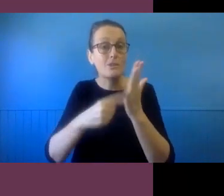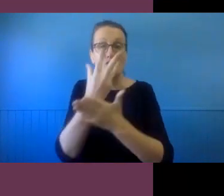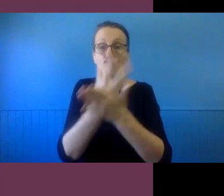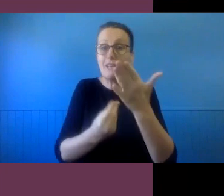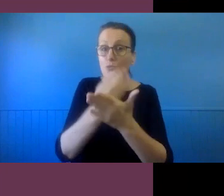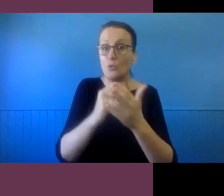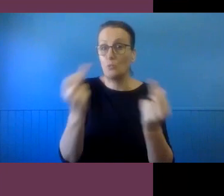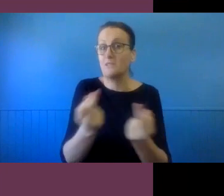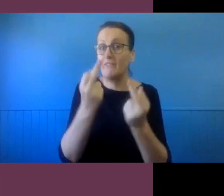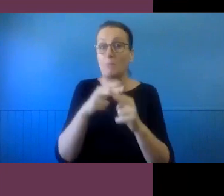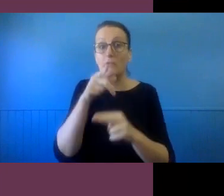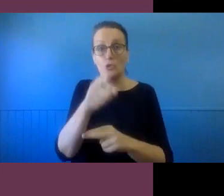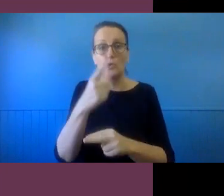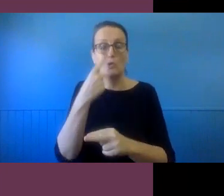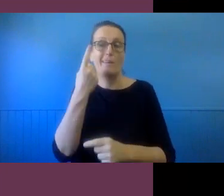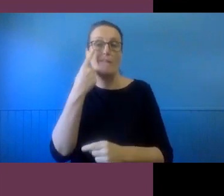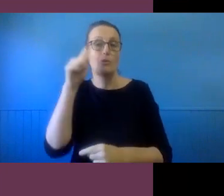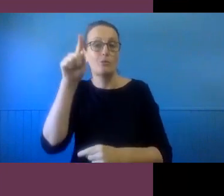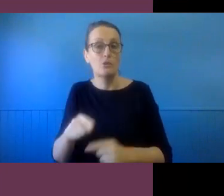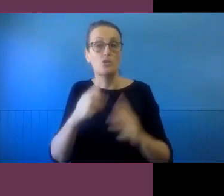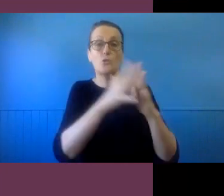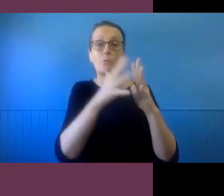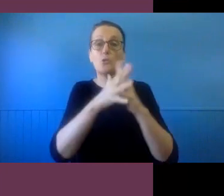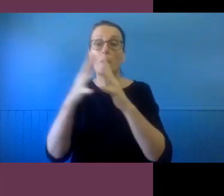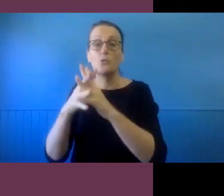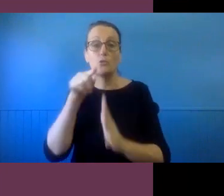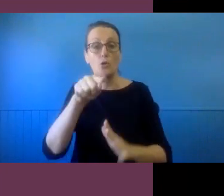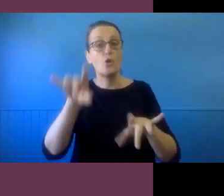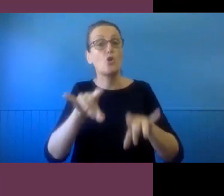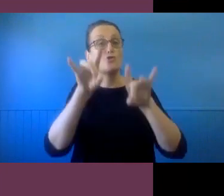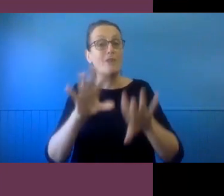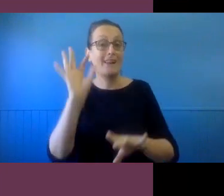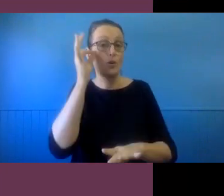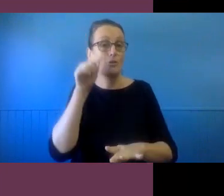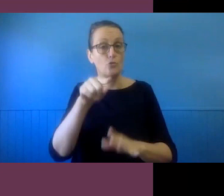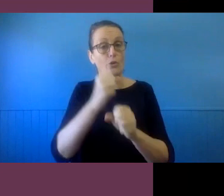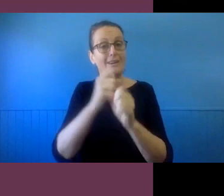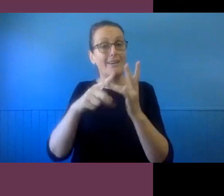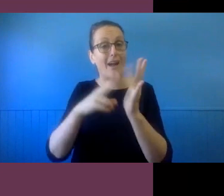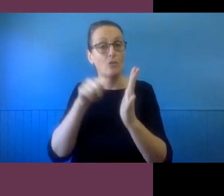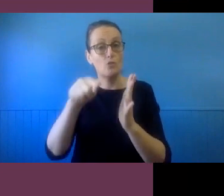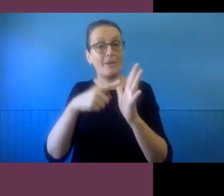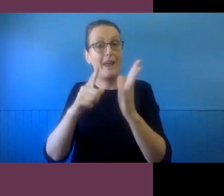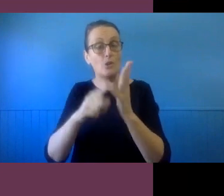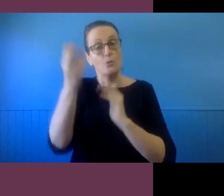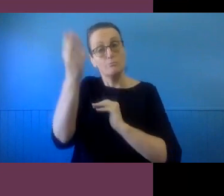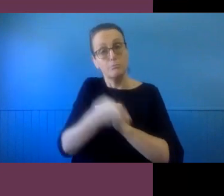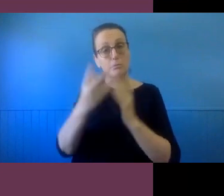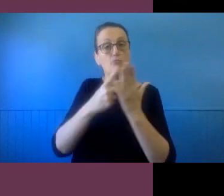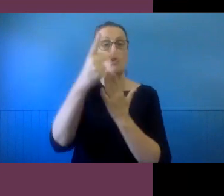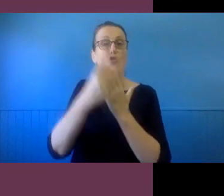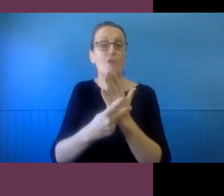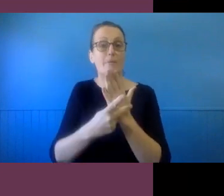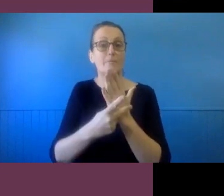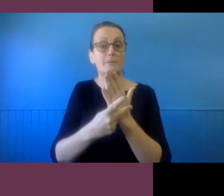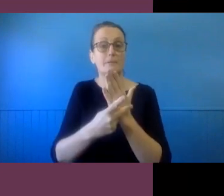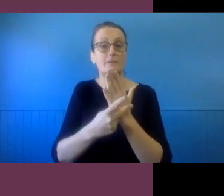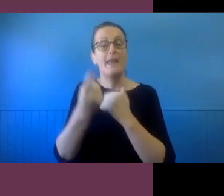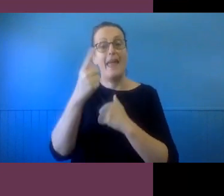visit www.australiacouncil.gov.au/programs-and-resources/